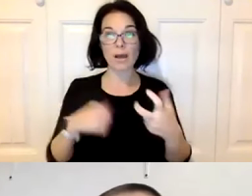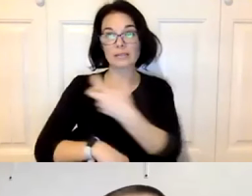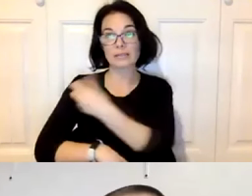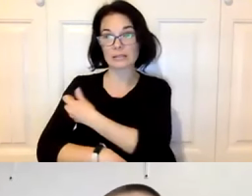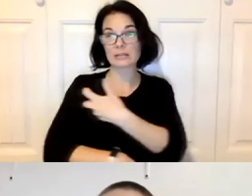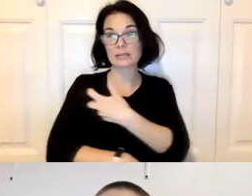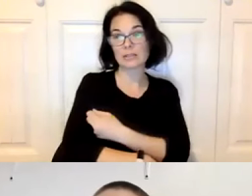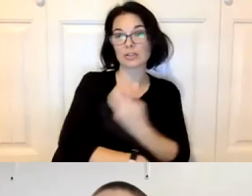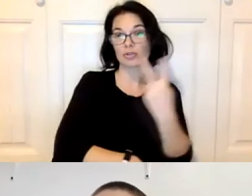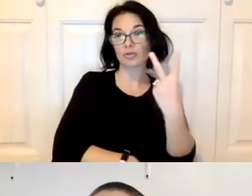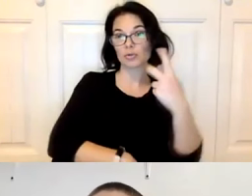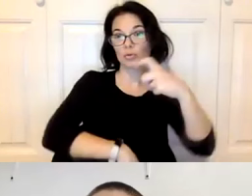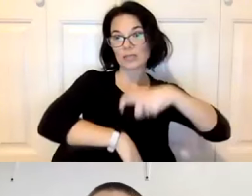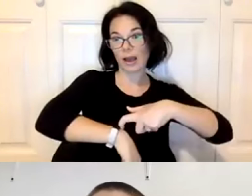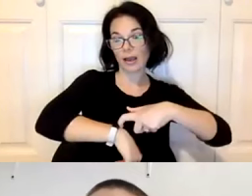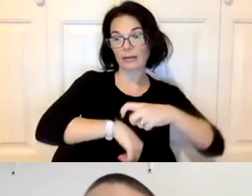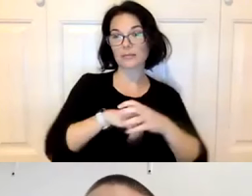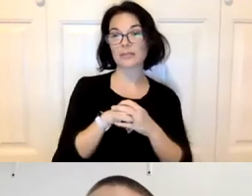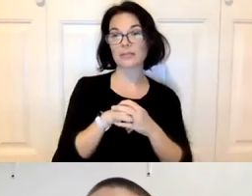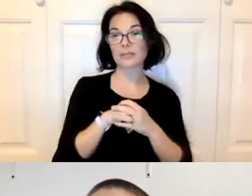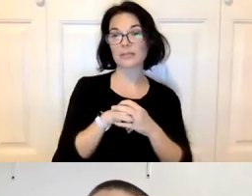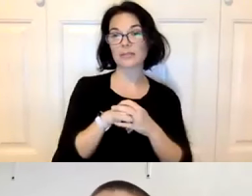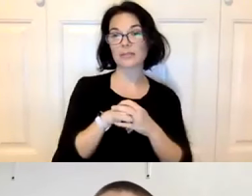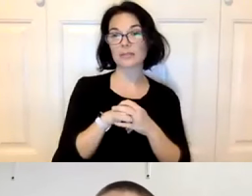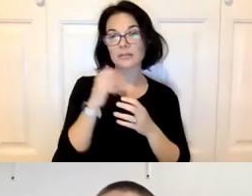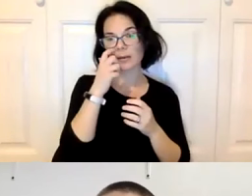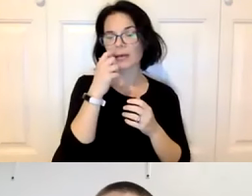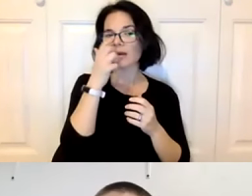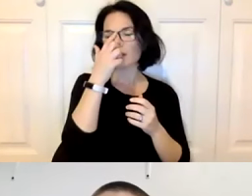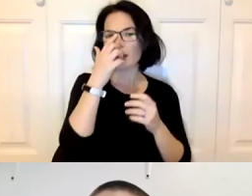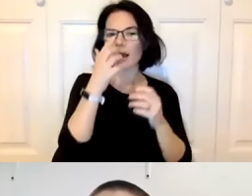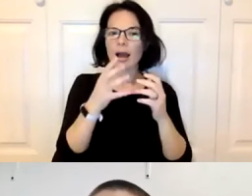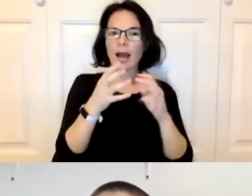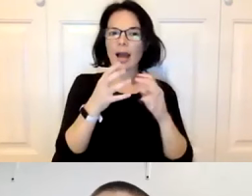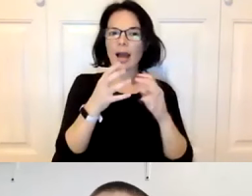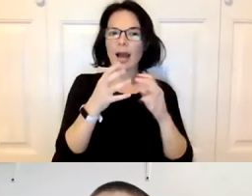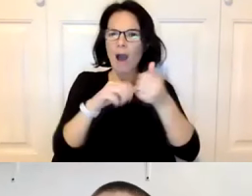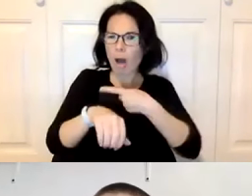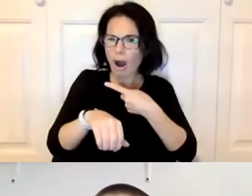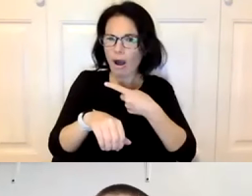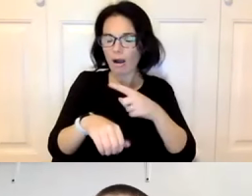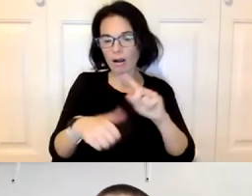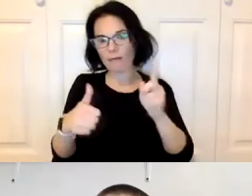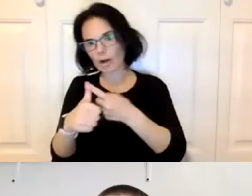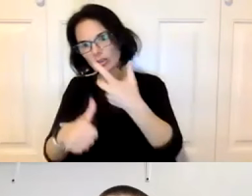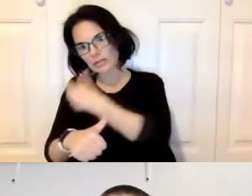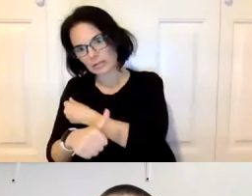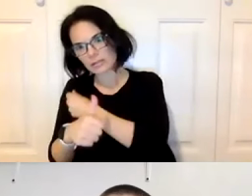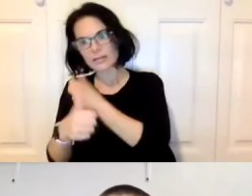There's a slightly different timeframe between the first dose and second dose.